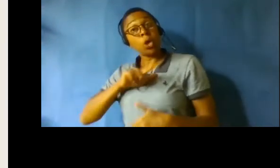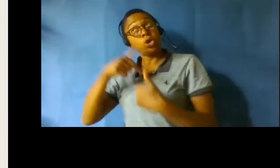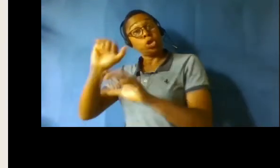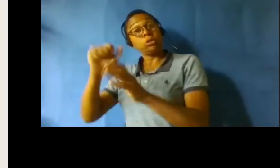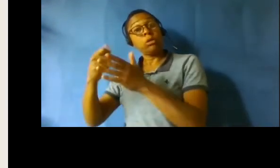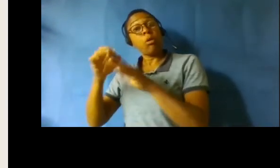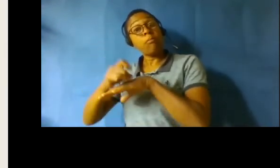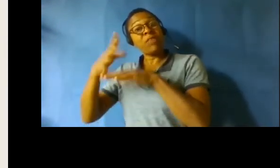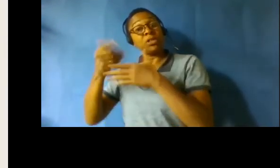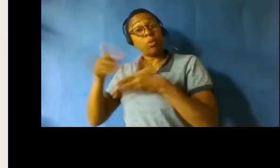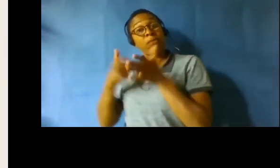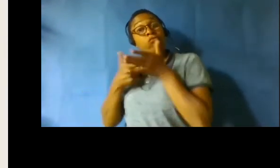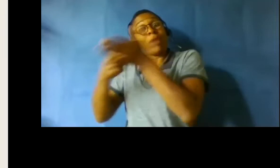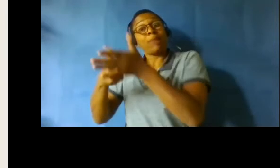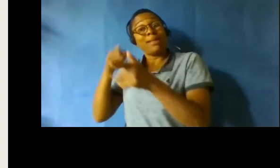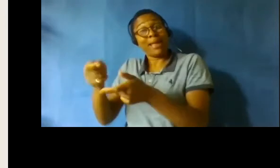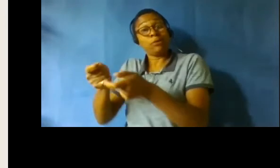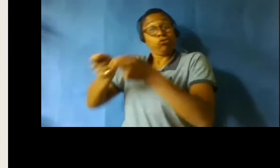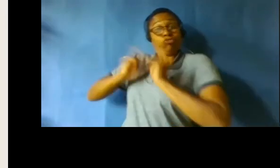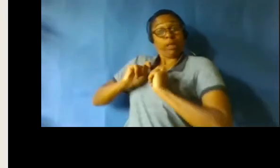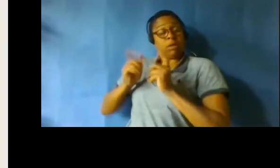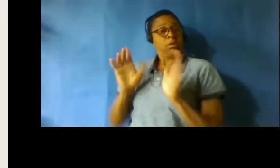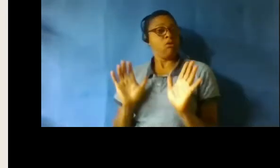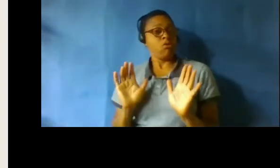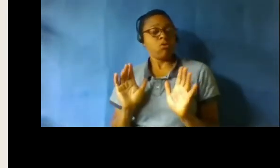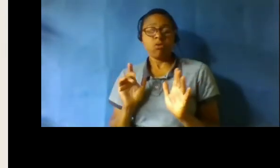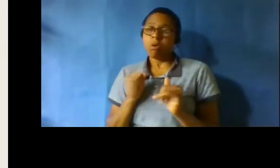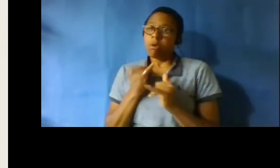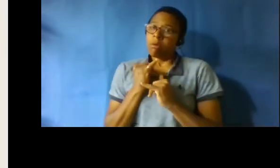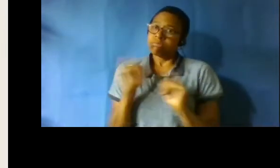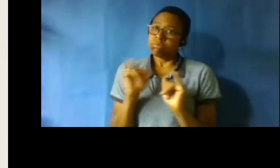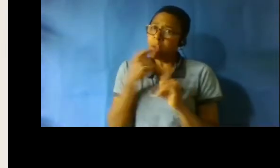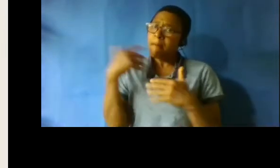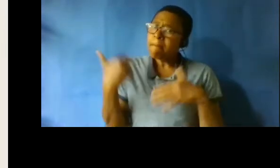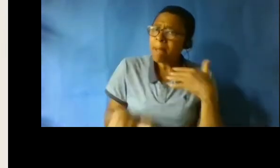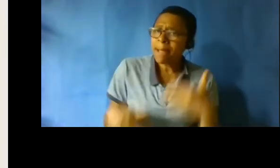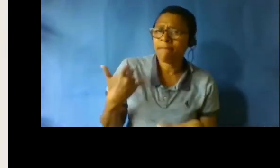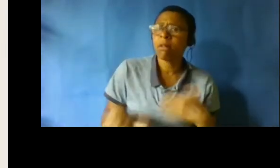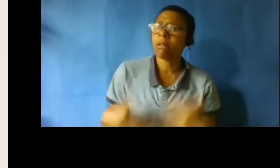excruciating ly painful essentially this was predicated upon trying to make